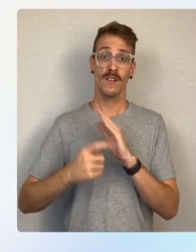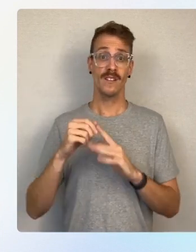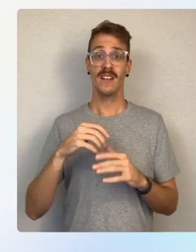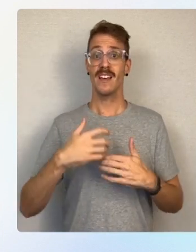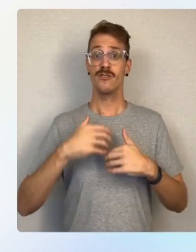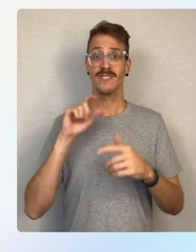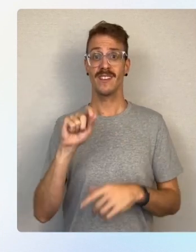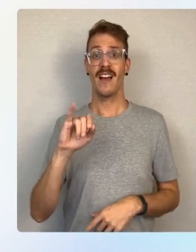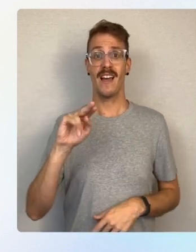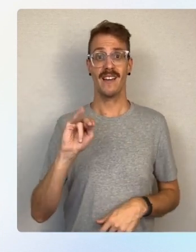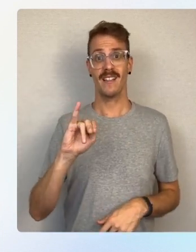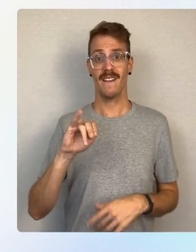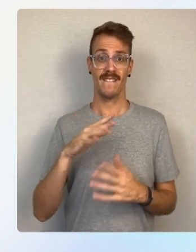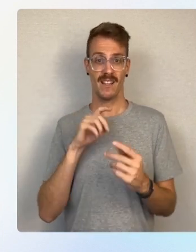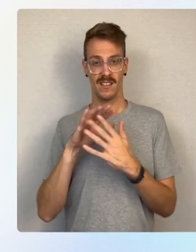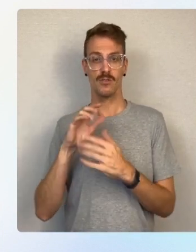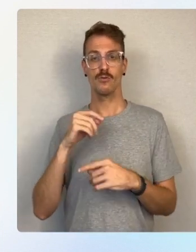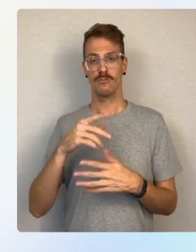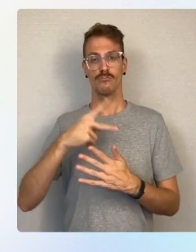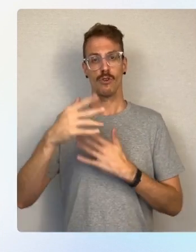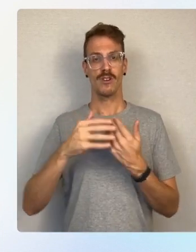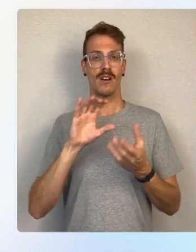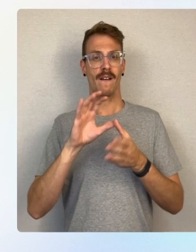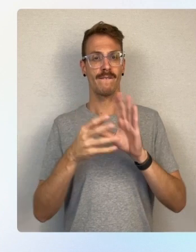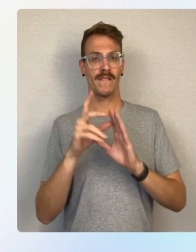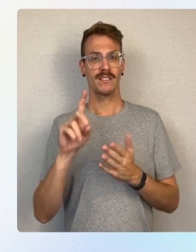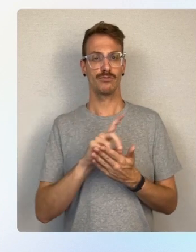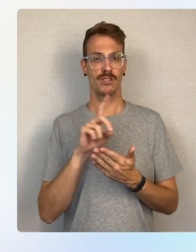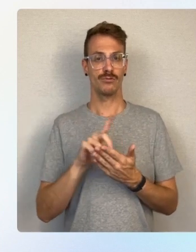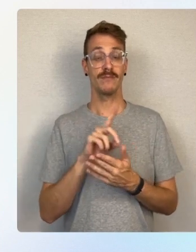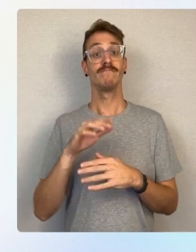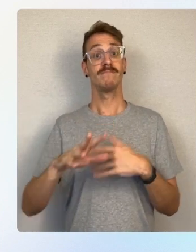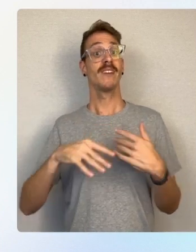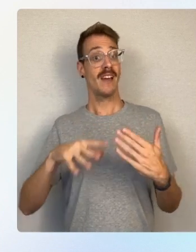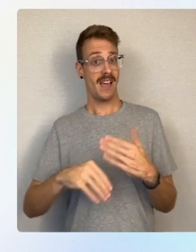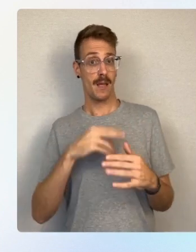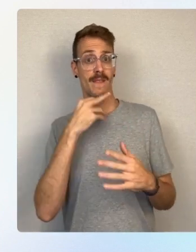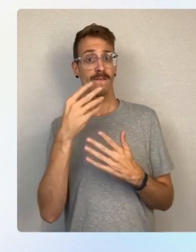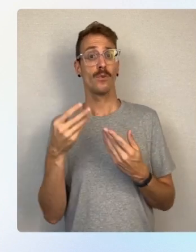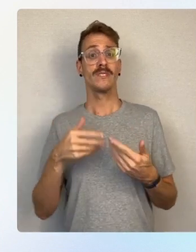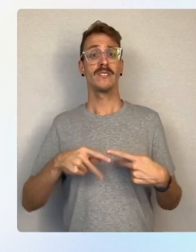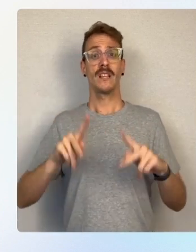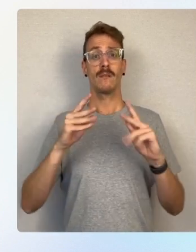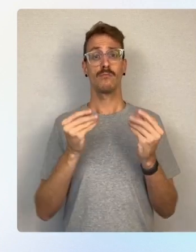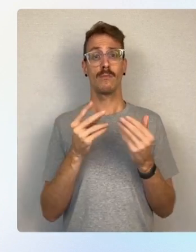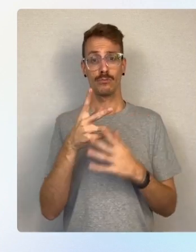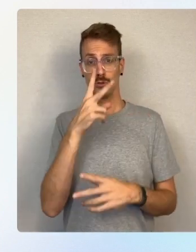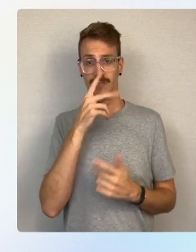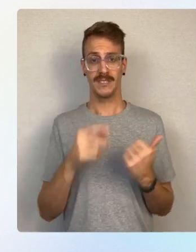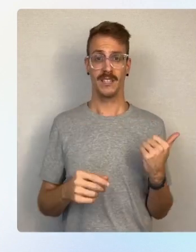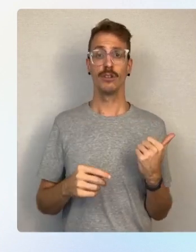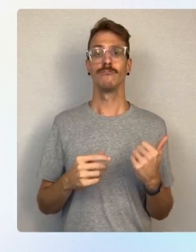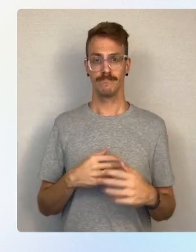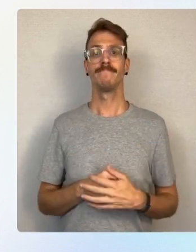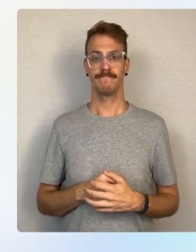to your DefaultEngine.ini file in your project's Config directory. Add the Voice enabled property you see here at the end of the file.